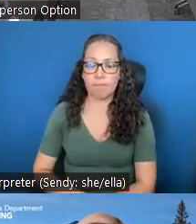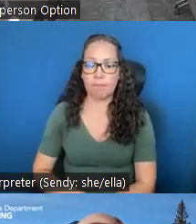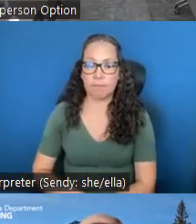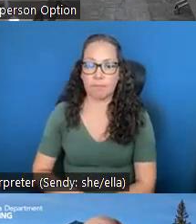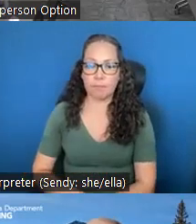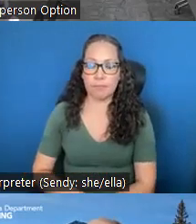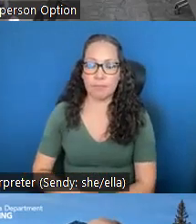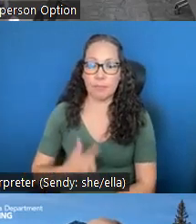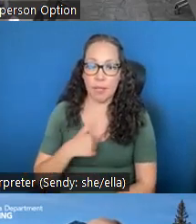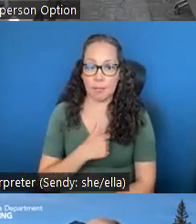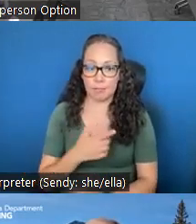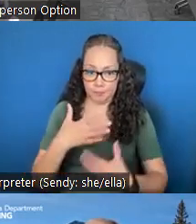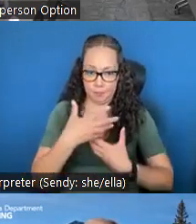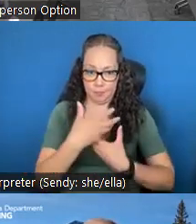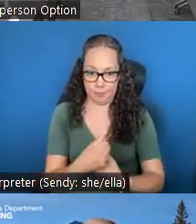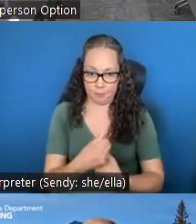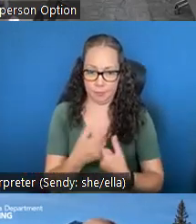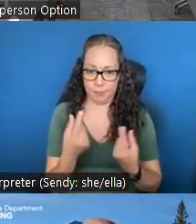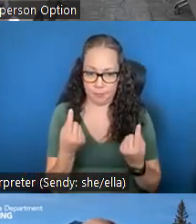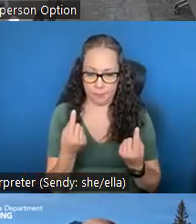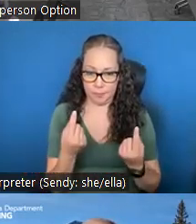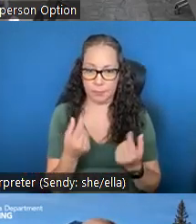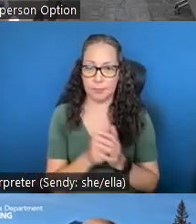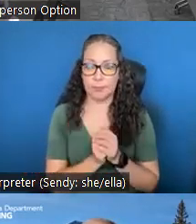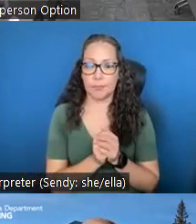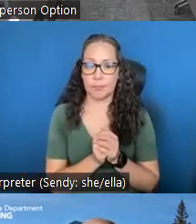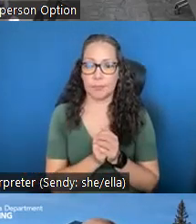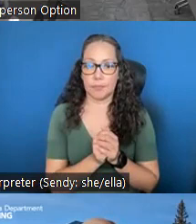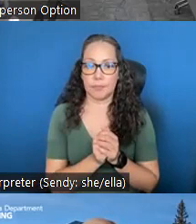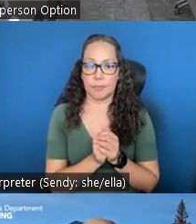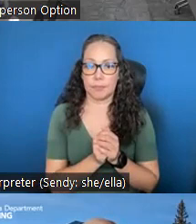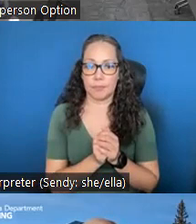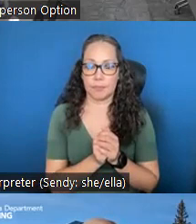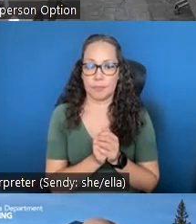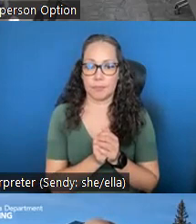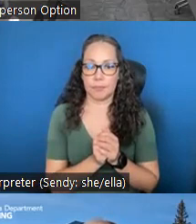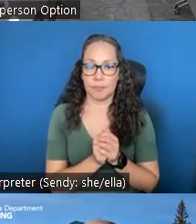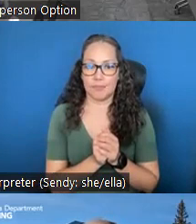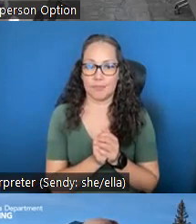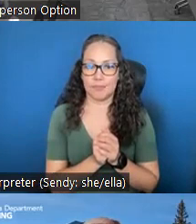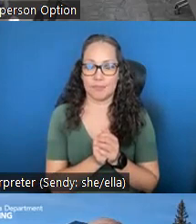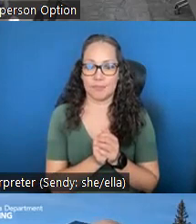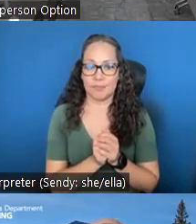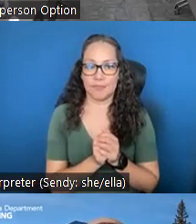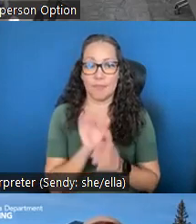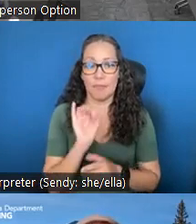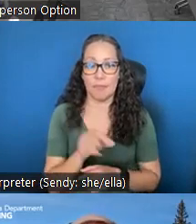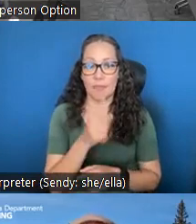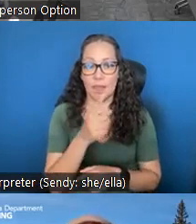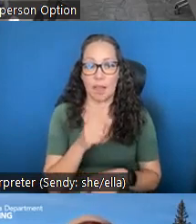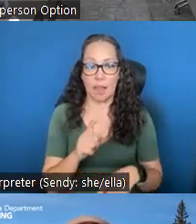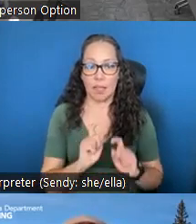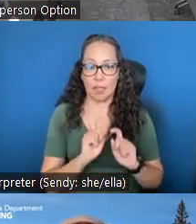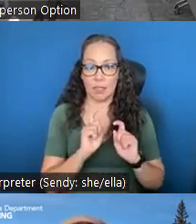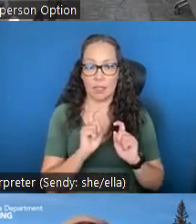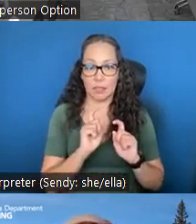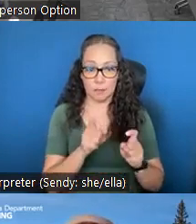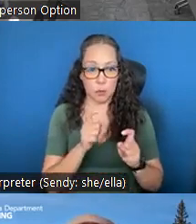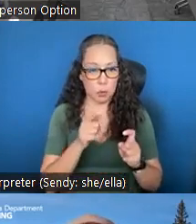slide oh there we go this gives you a sense of our stakeholder work today we're we're so